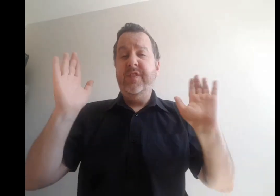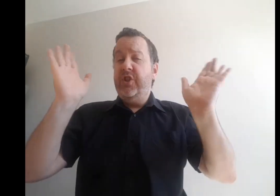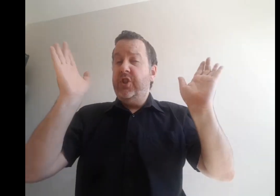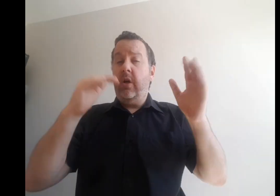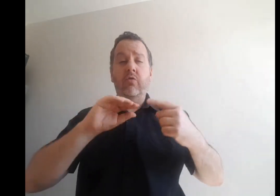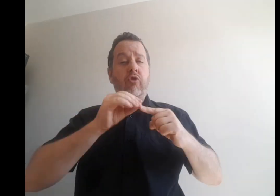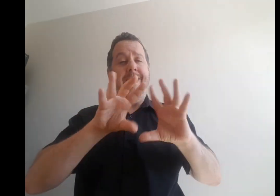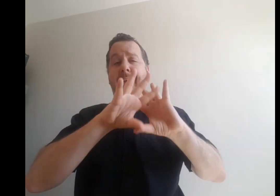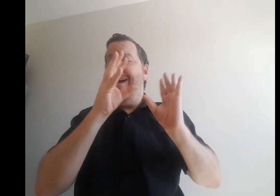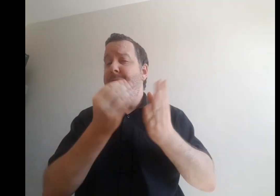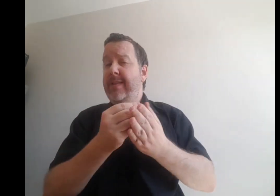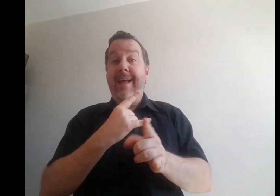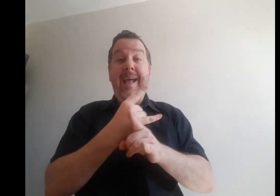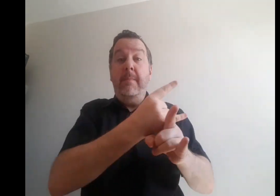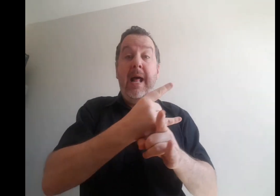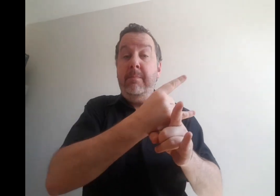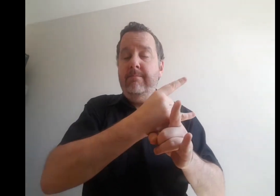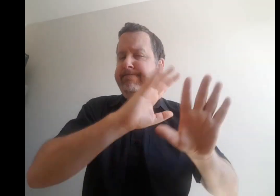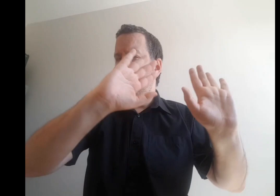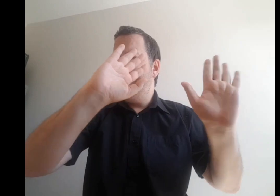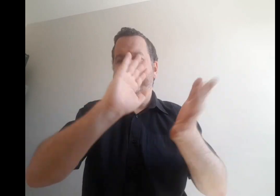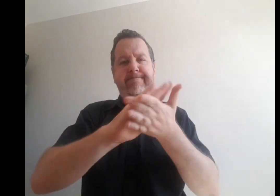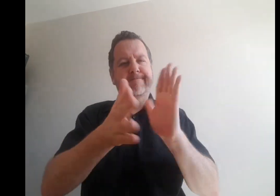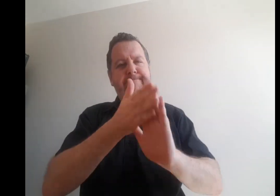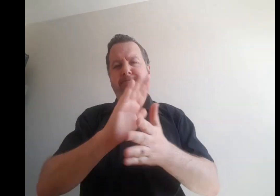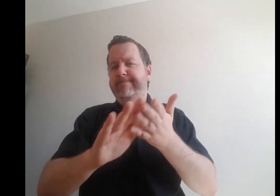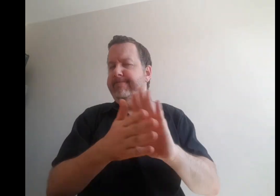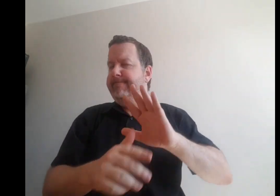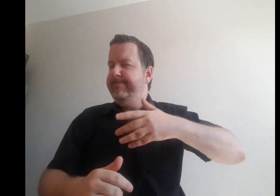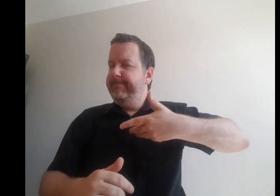There's nothing more that I can do, I wash my hands of her."